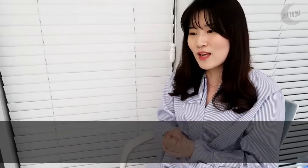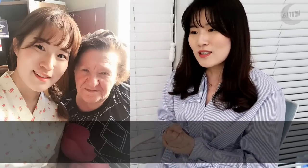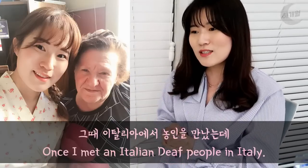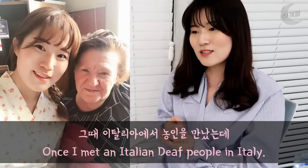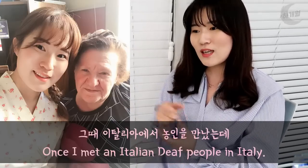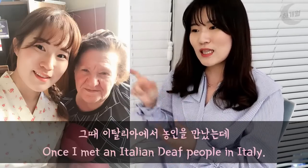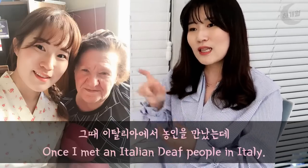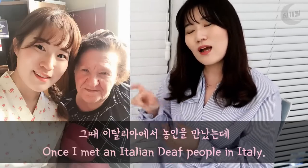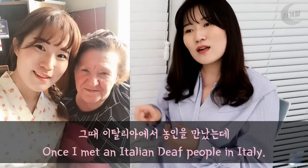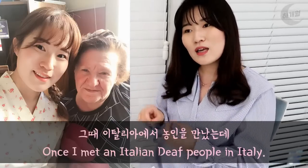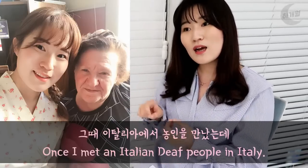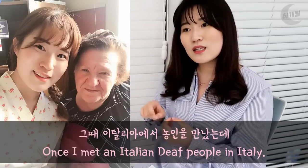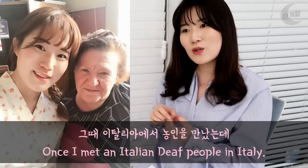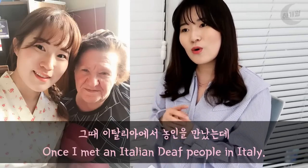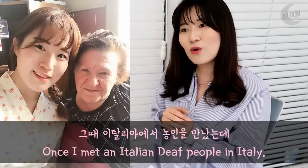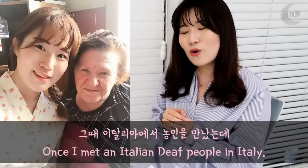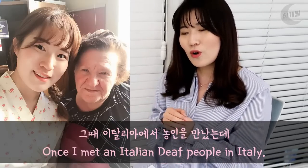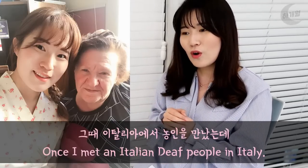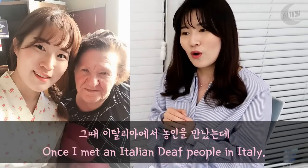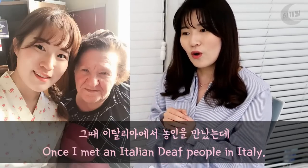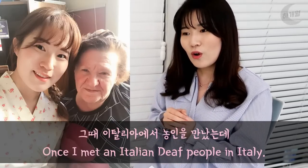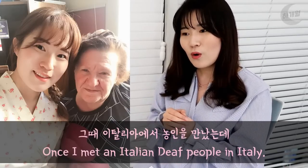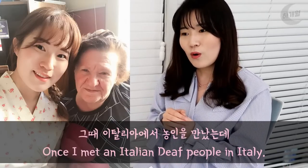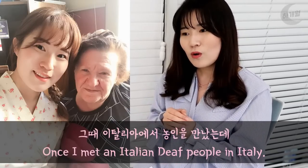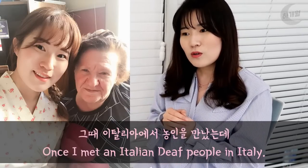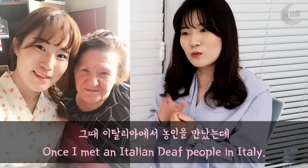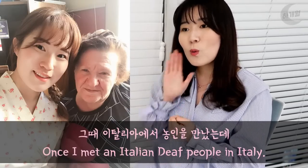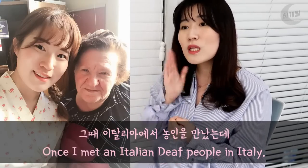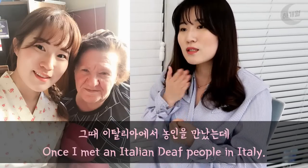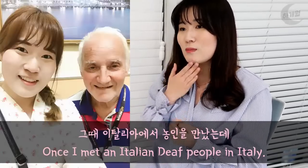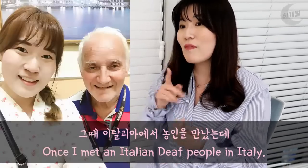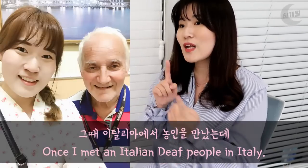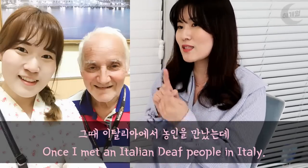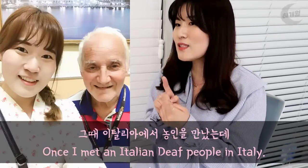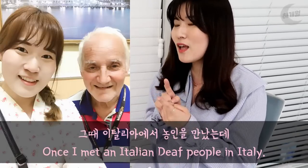Once I met an Italian Deaf people in Italy.